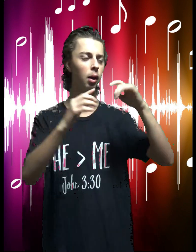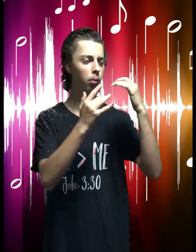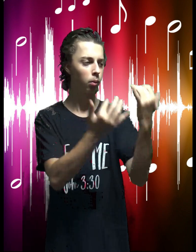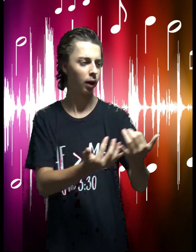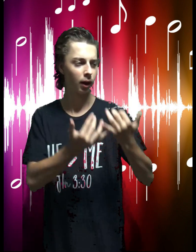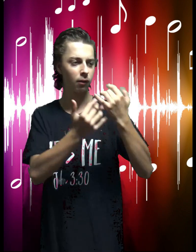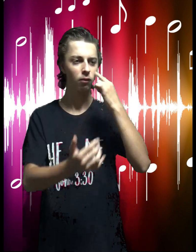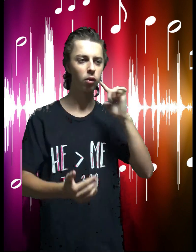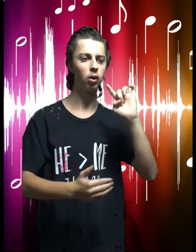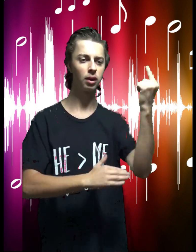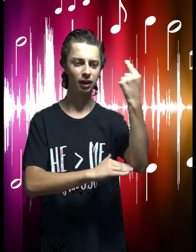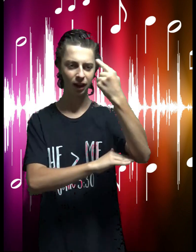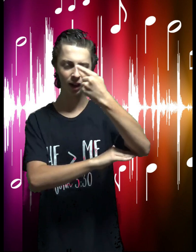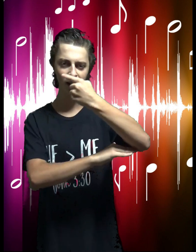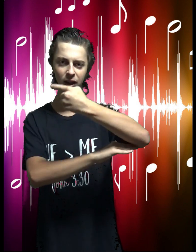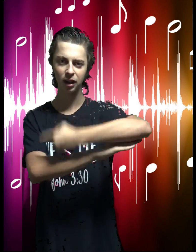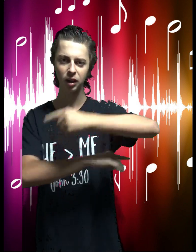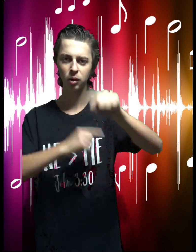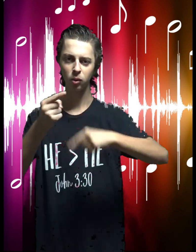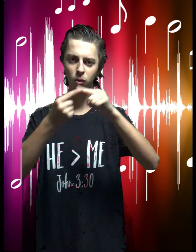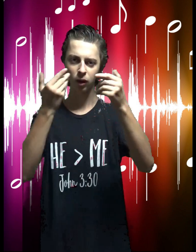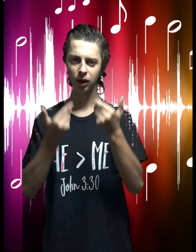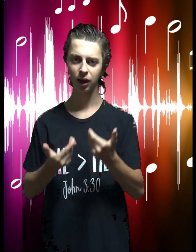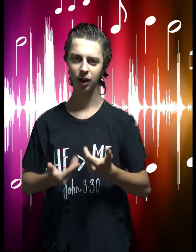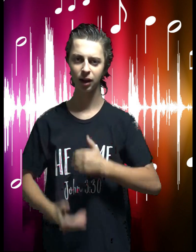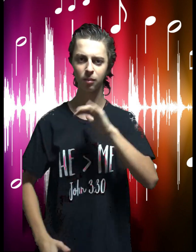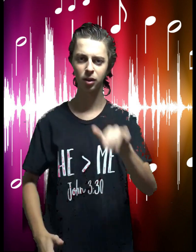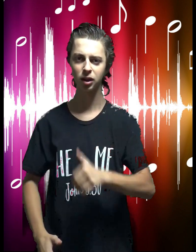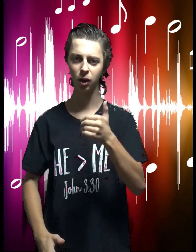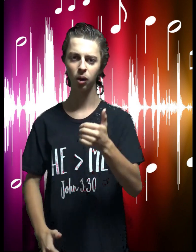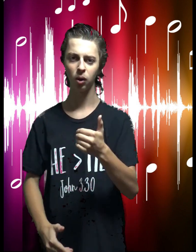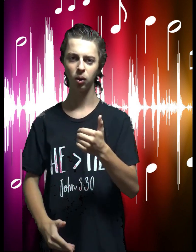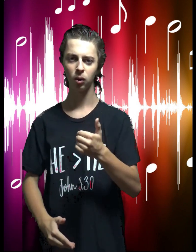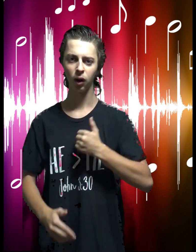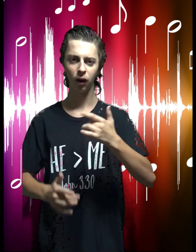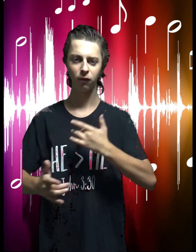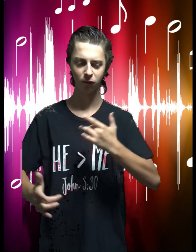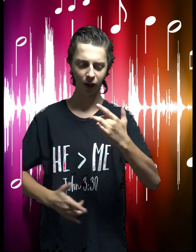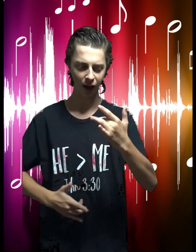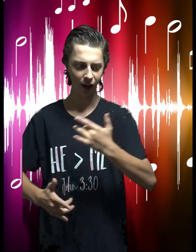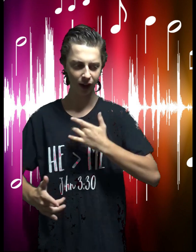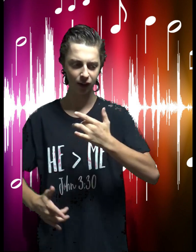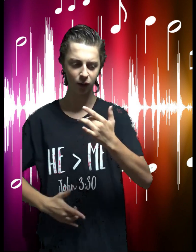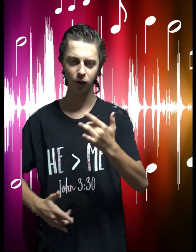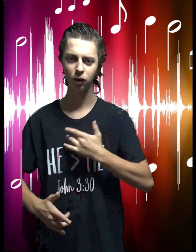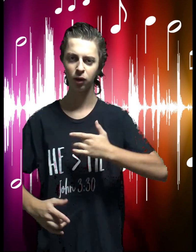I'm waiting for the day When I am a soul on fire